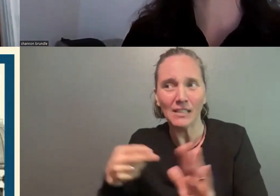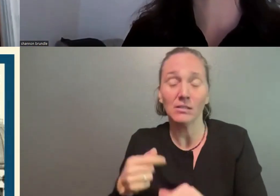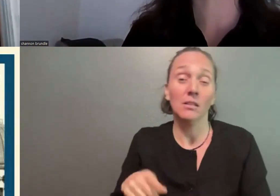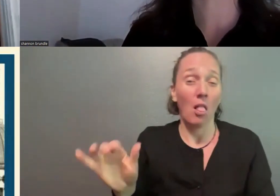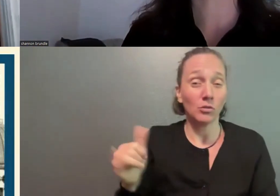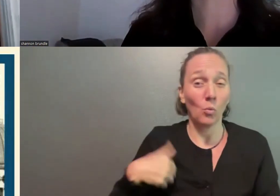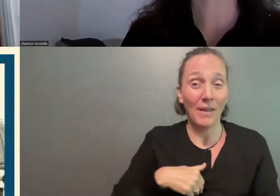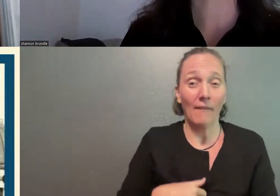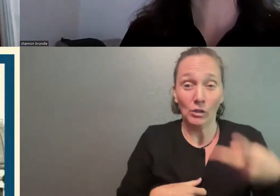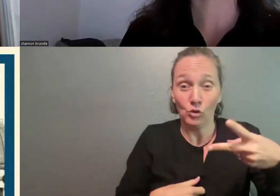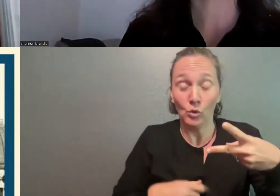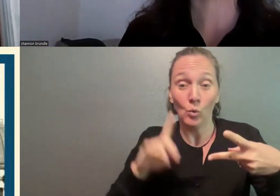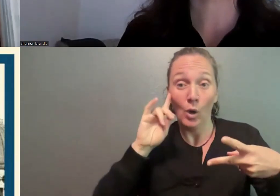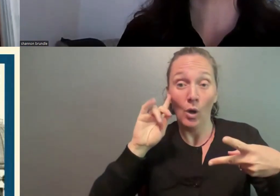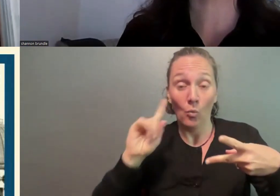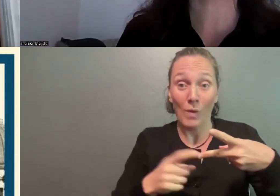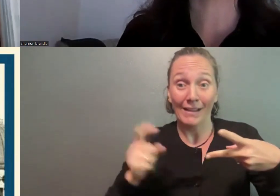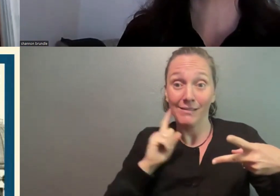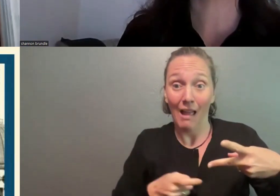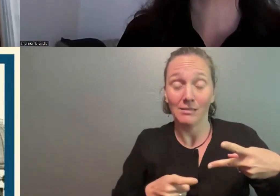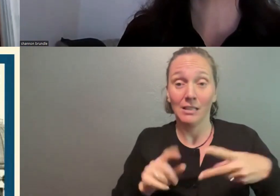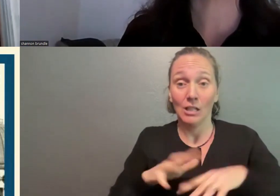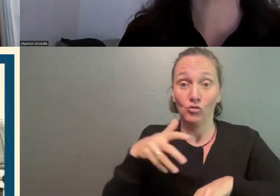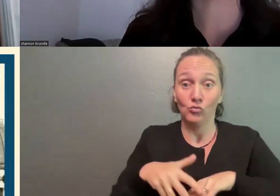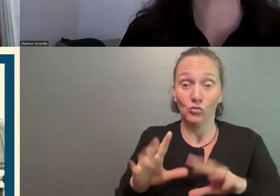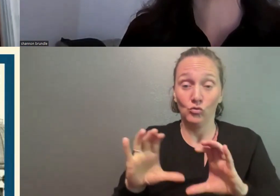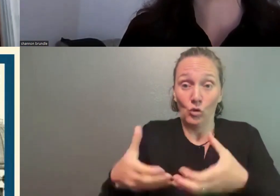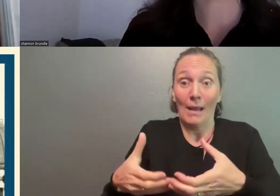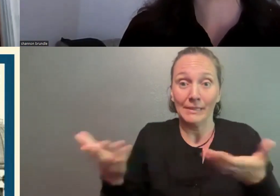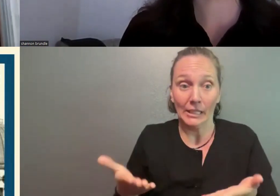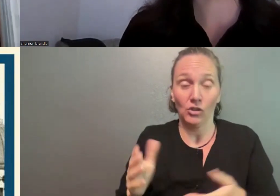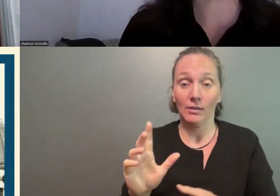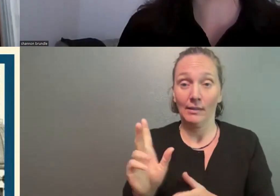in King County- to not see any, any statistics on the American Indian